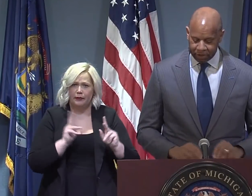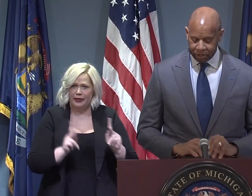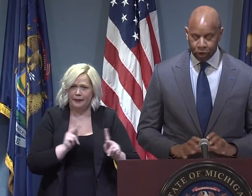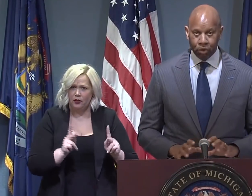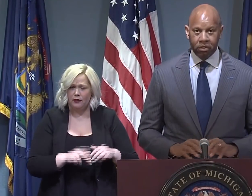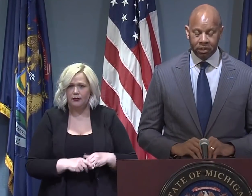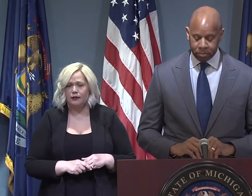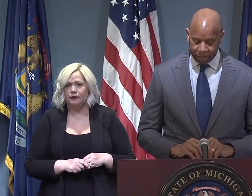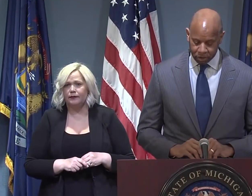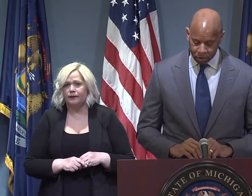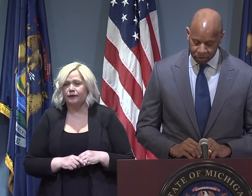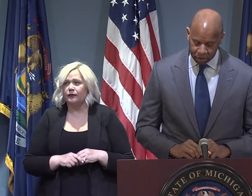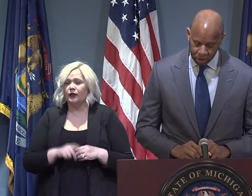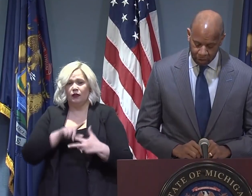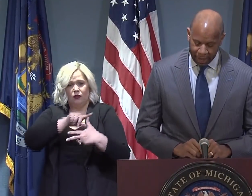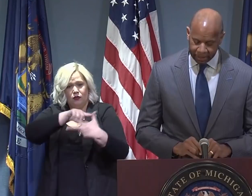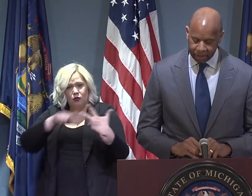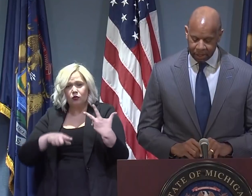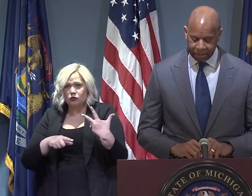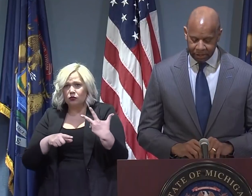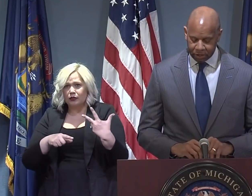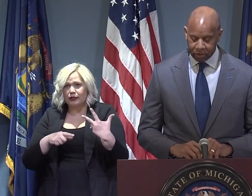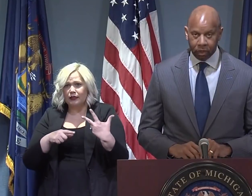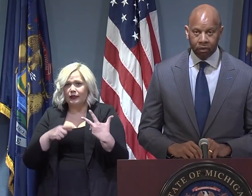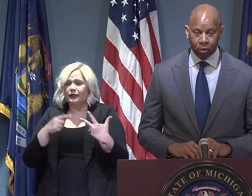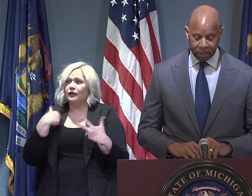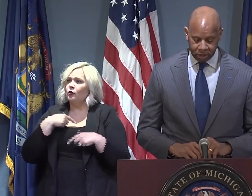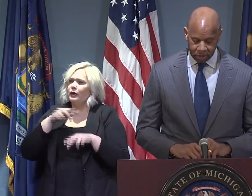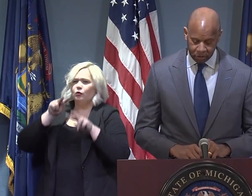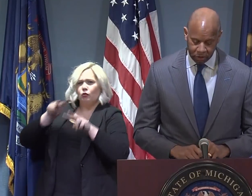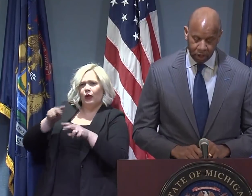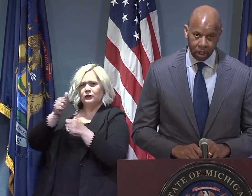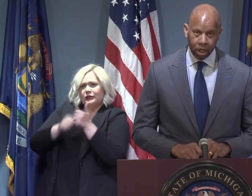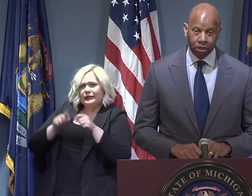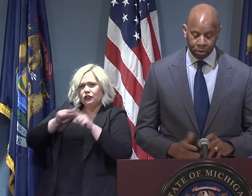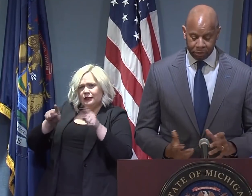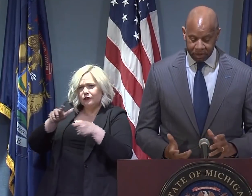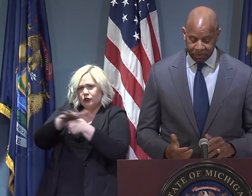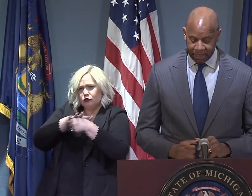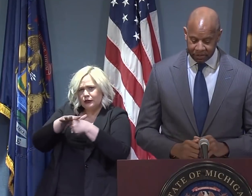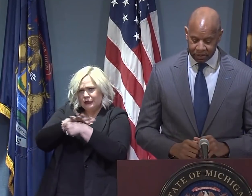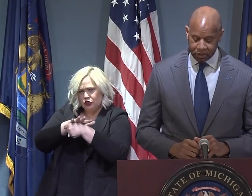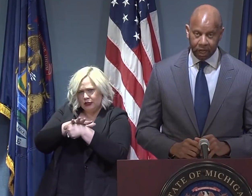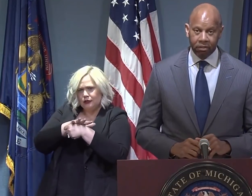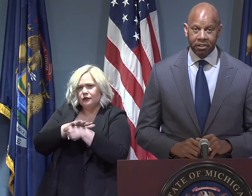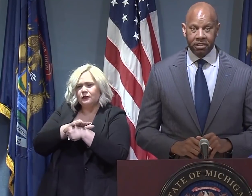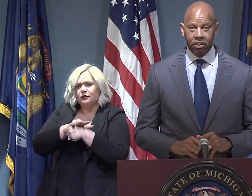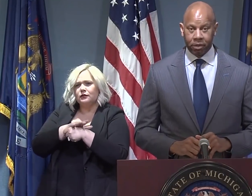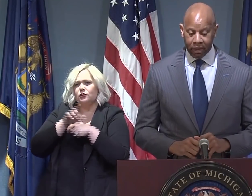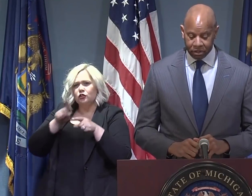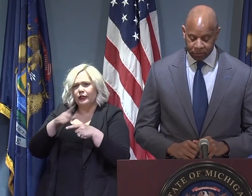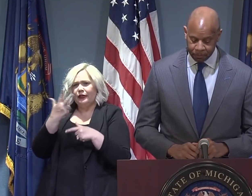PUBLIC HEALTH INFRASTRUCTURE IN EACH OF THE EIGHT REGIONS. AND WE'LL USE THESE MEASURES TO